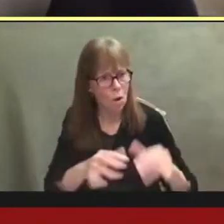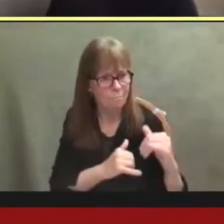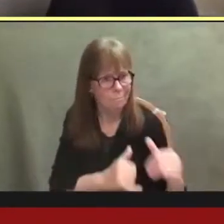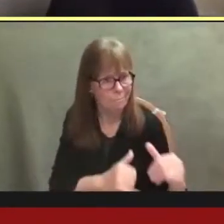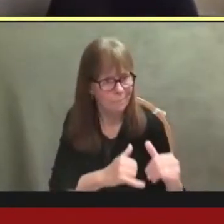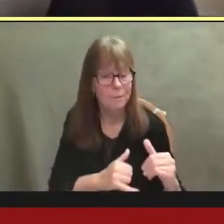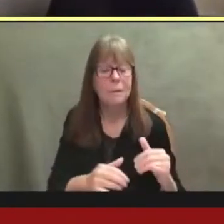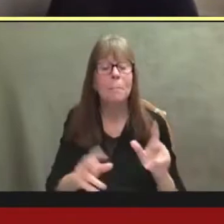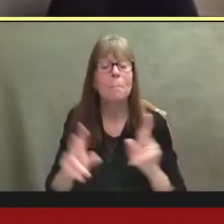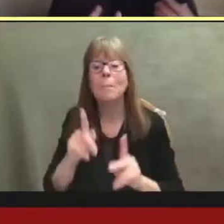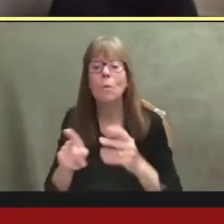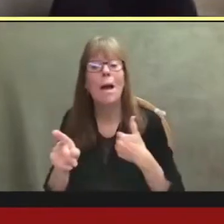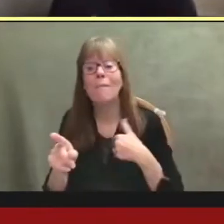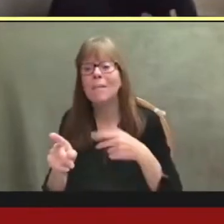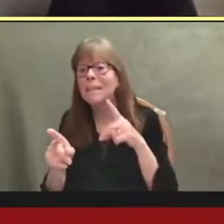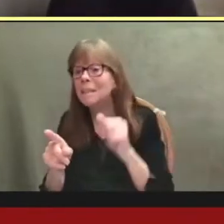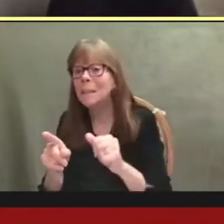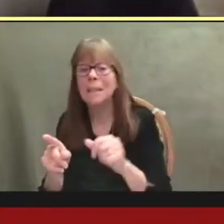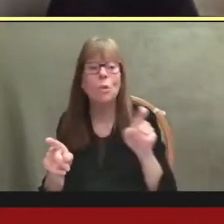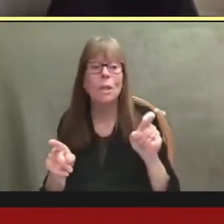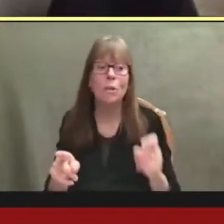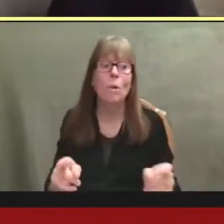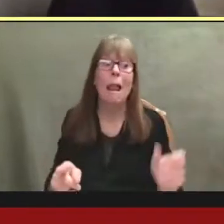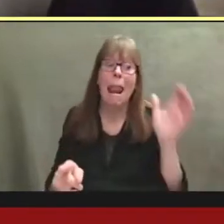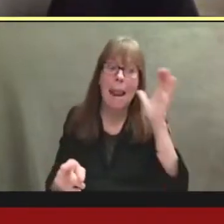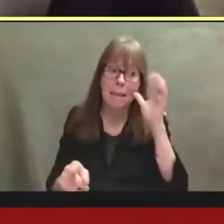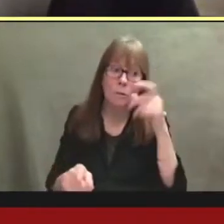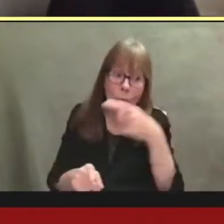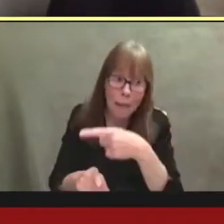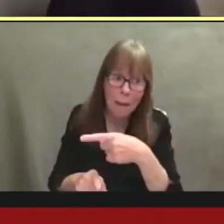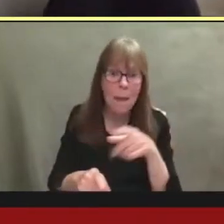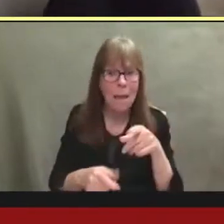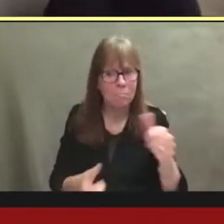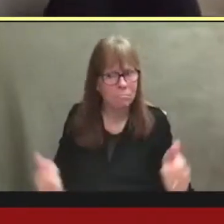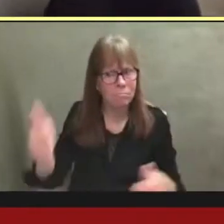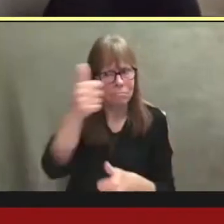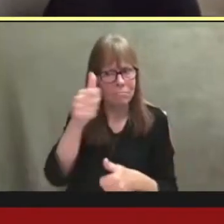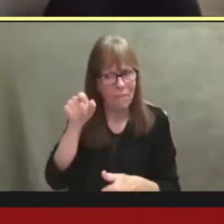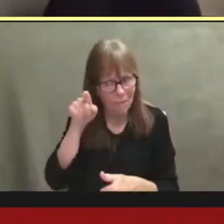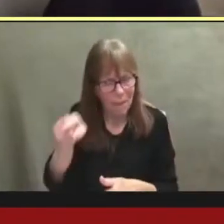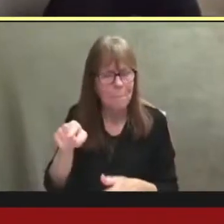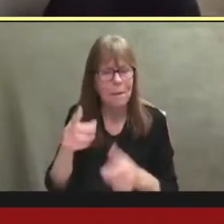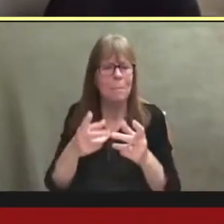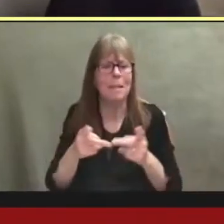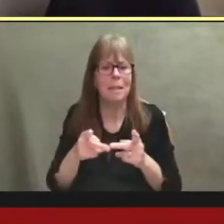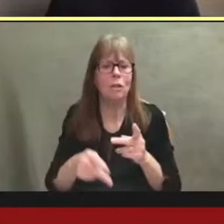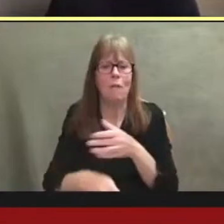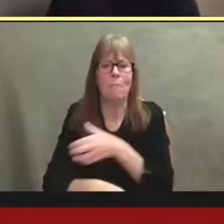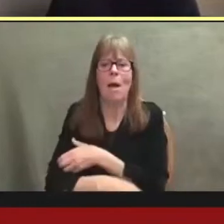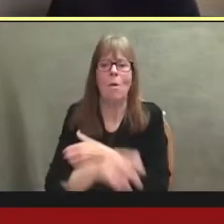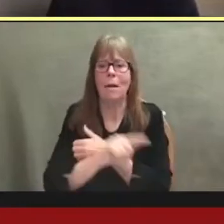community, and put them in positions of power. Thank you. I'm going to pass the mic to Dr. POULLOS.